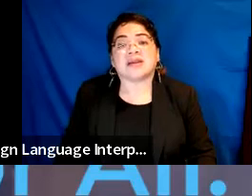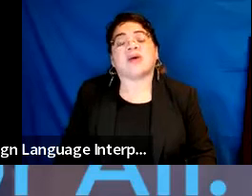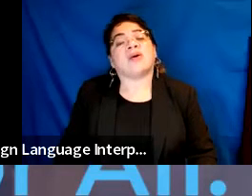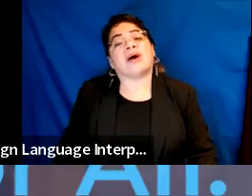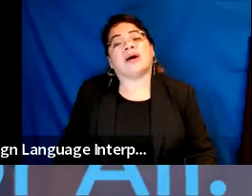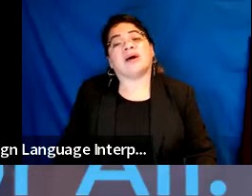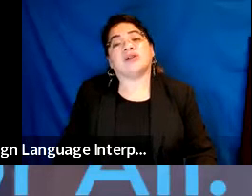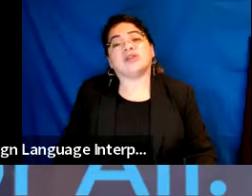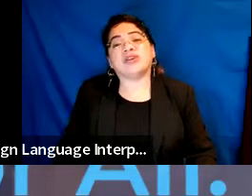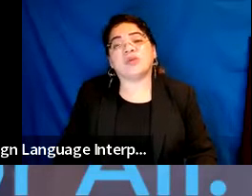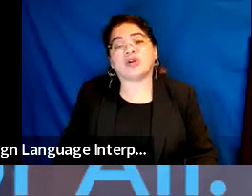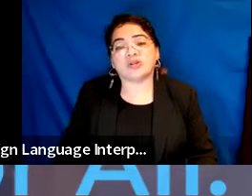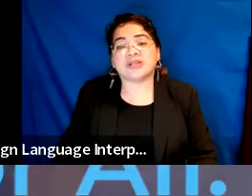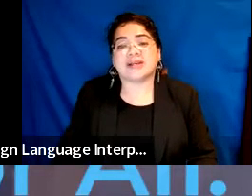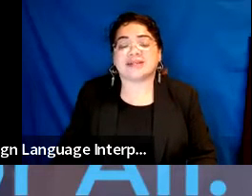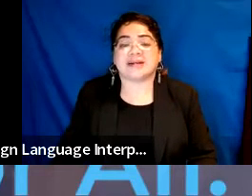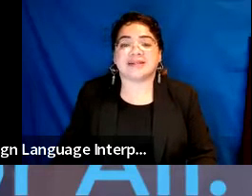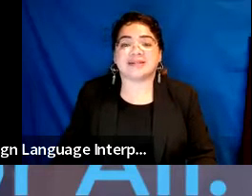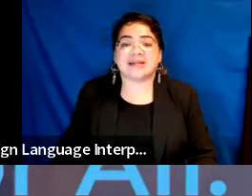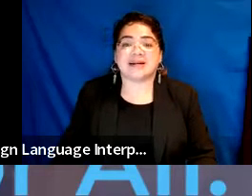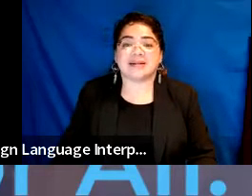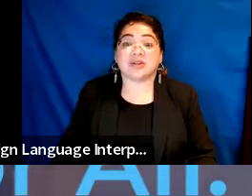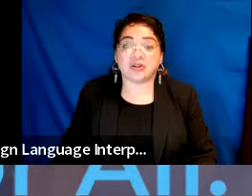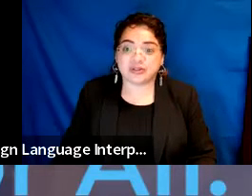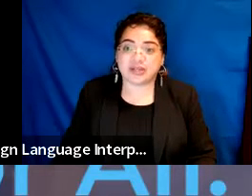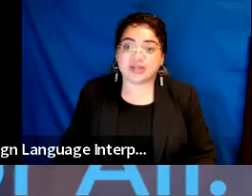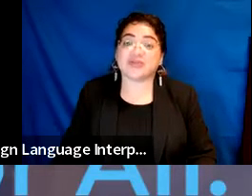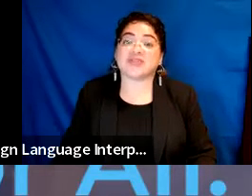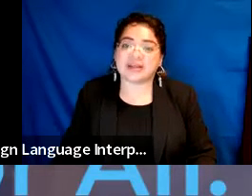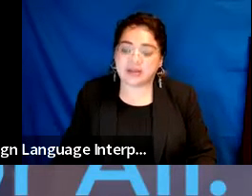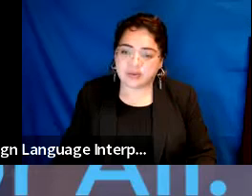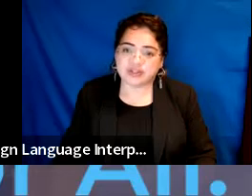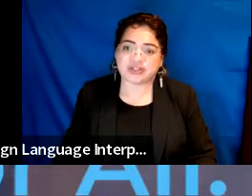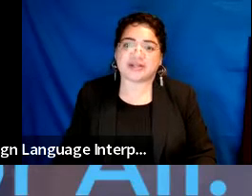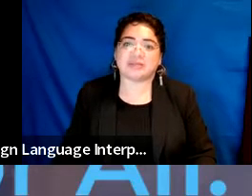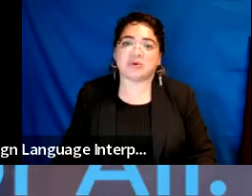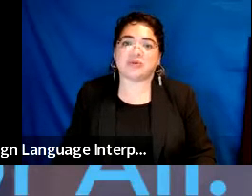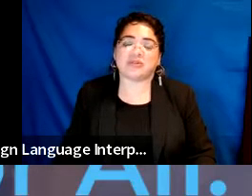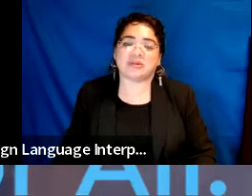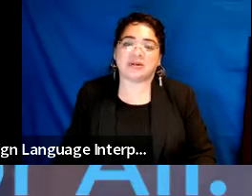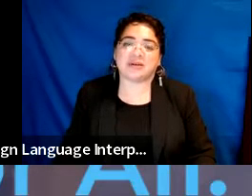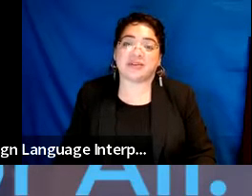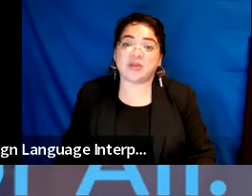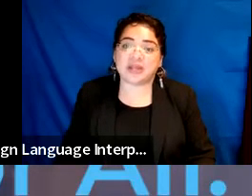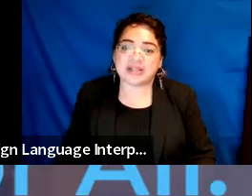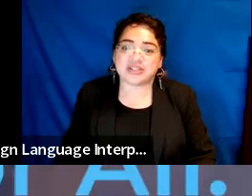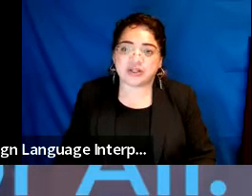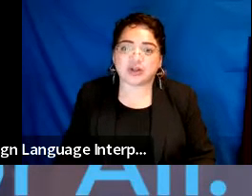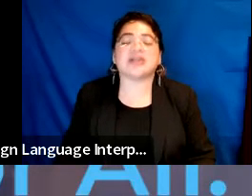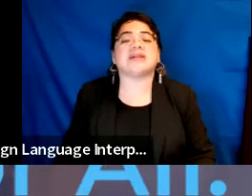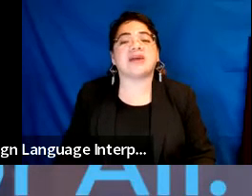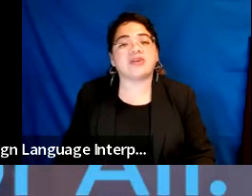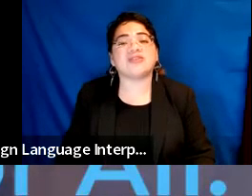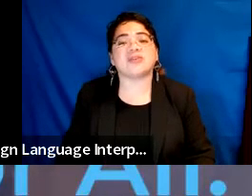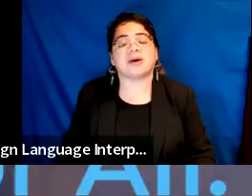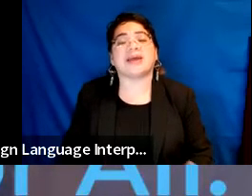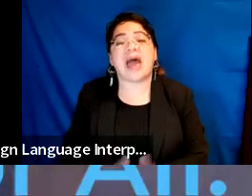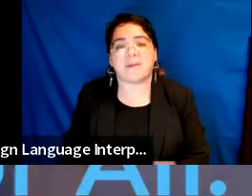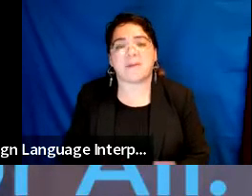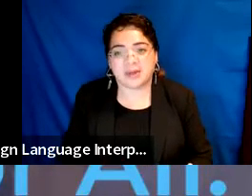Sign Language Interpreter | Paola Morales del Castillo, they: Now, uh looking more closely at uh uh learners that use silent, which, as a mode to uh communication and learning. There is a a gap,